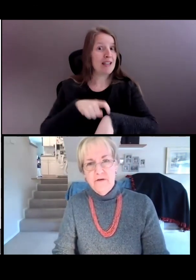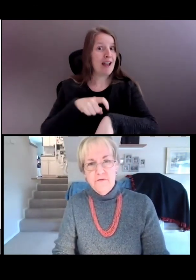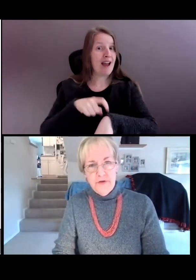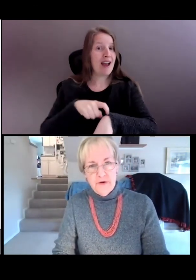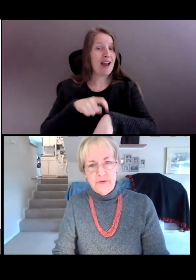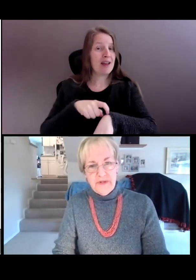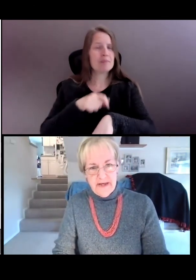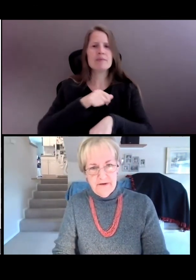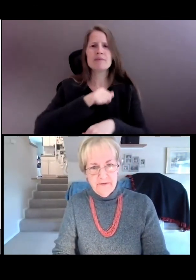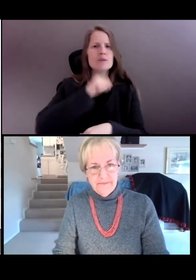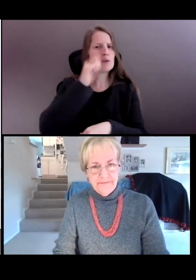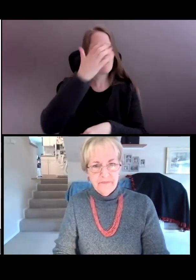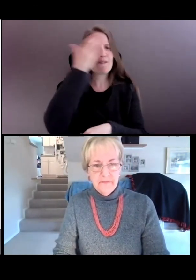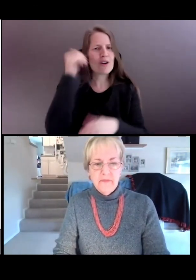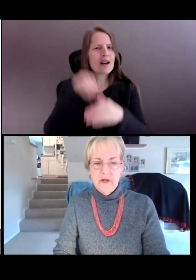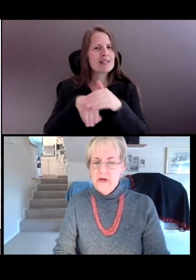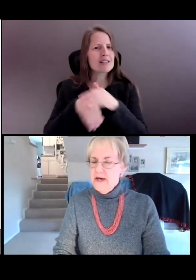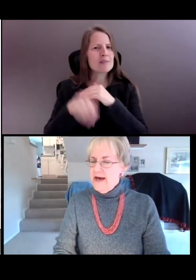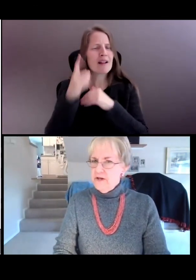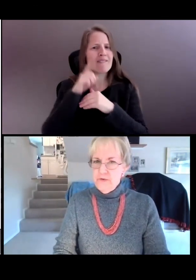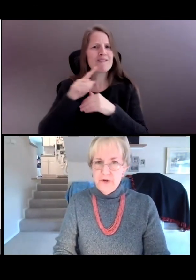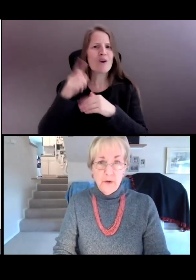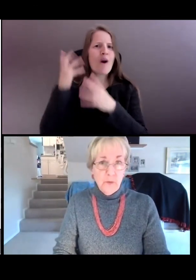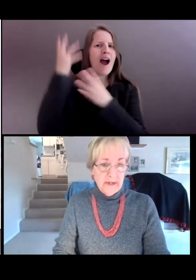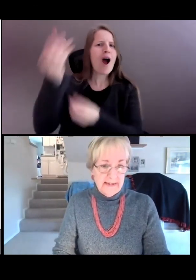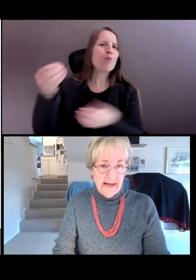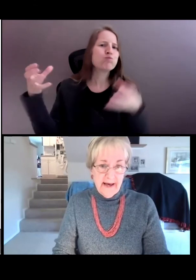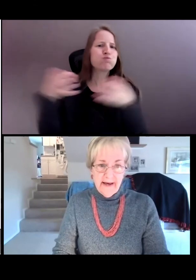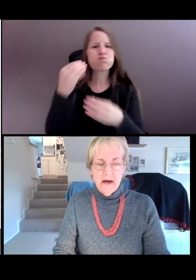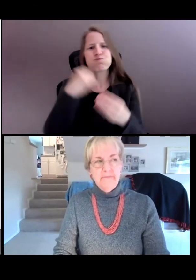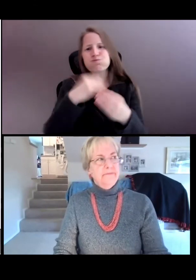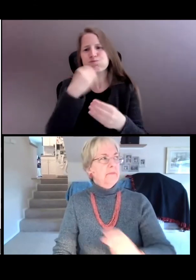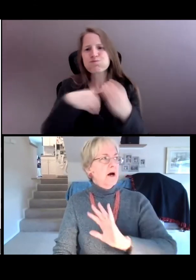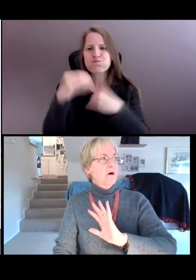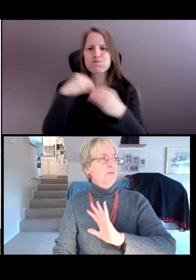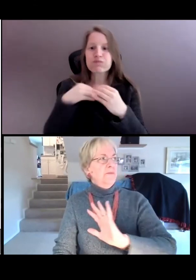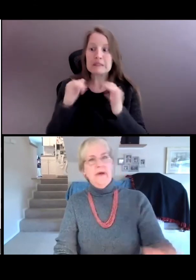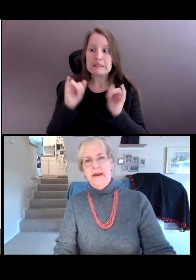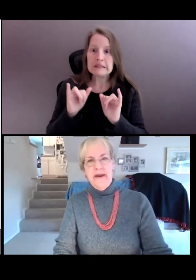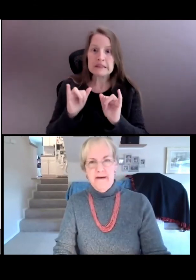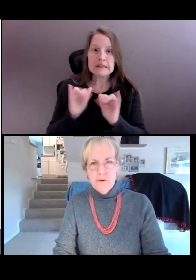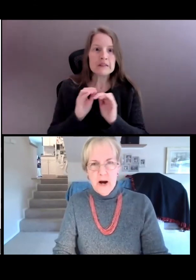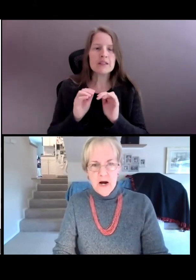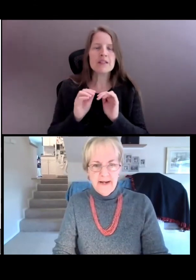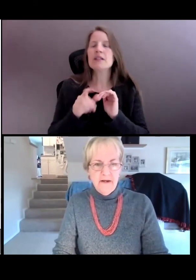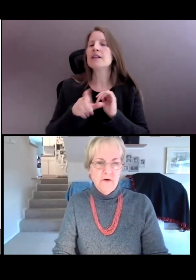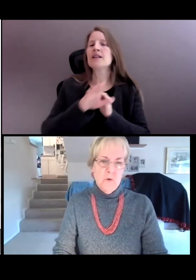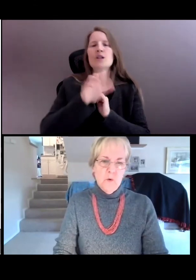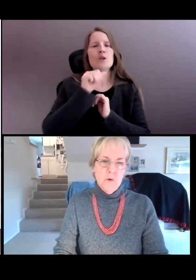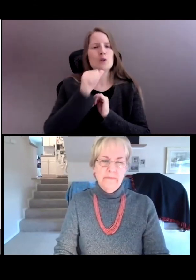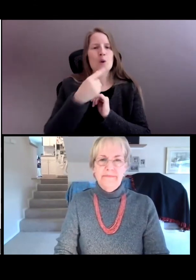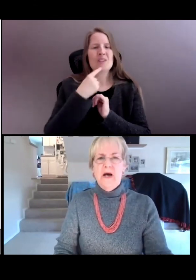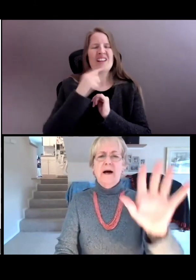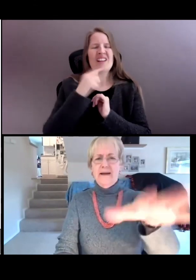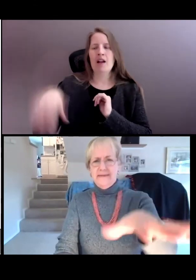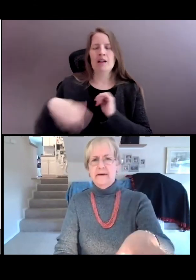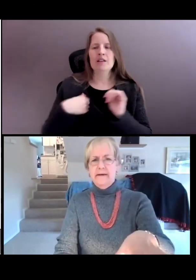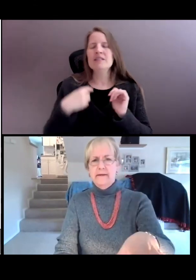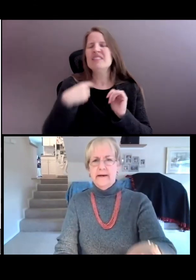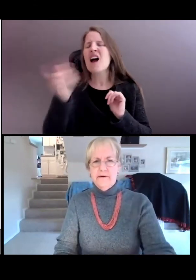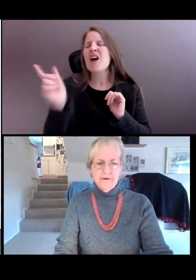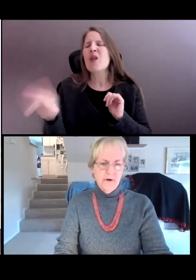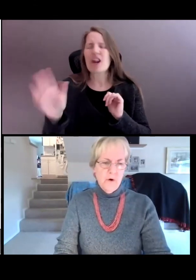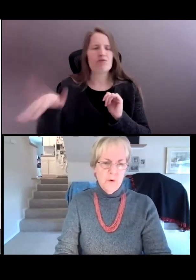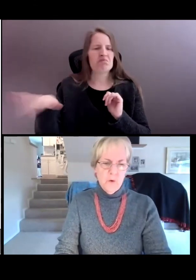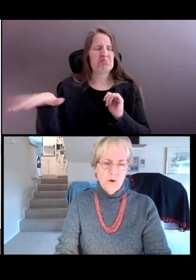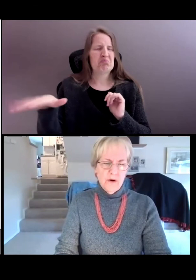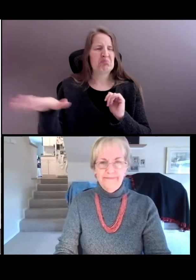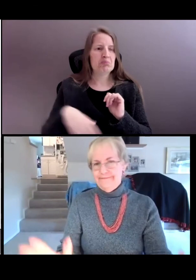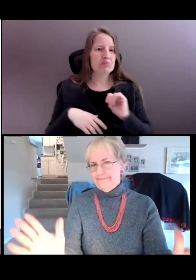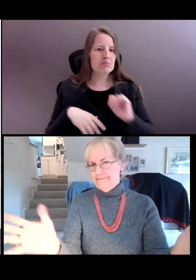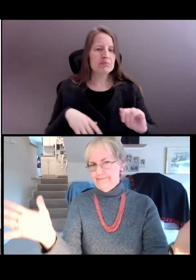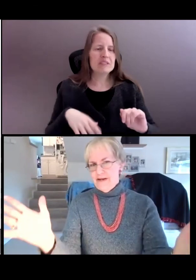for those either You don't want to say, oh, never mind, or I will tell you later or it's